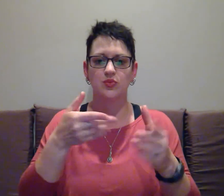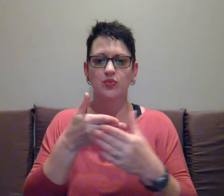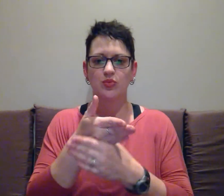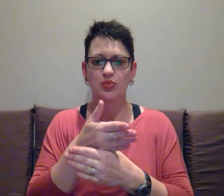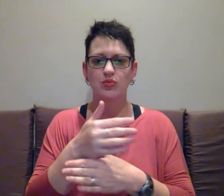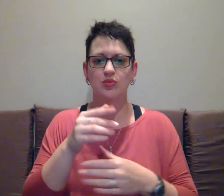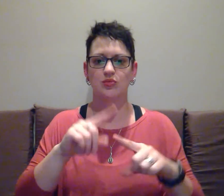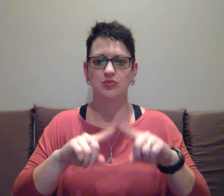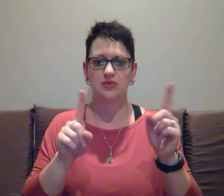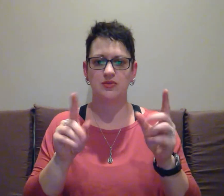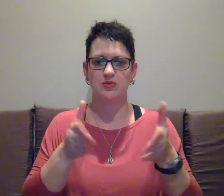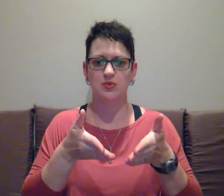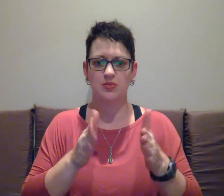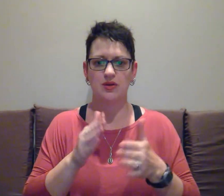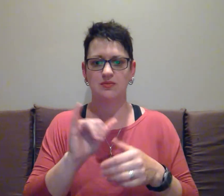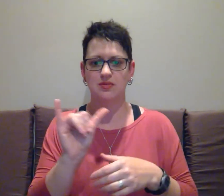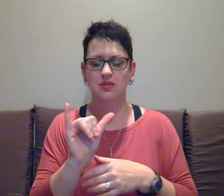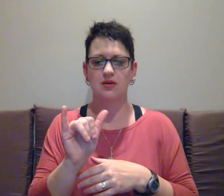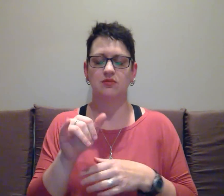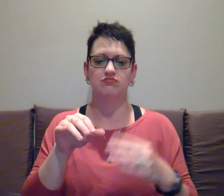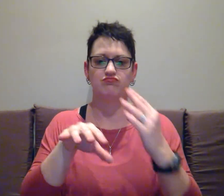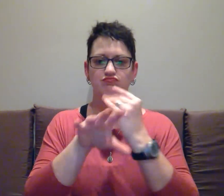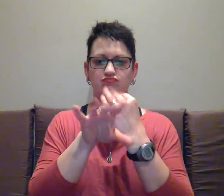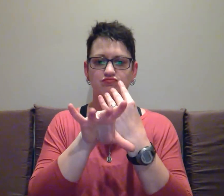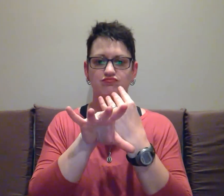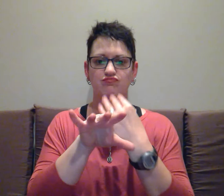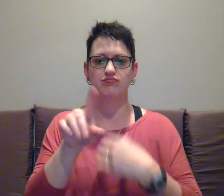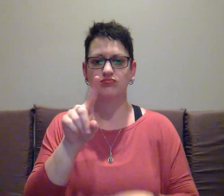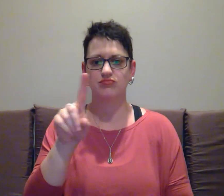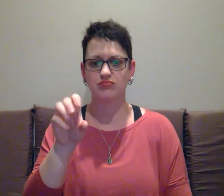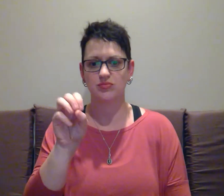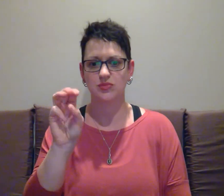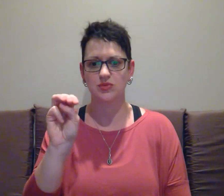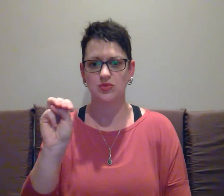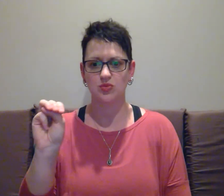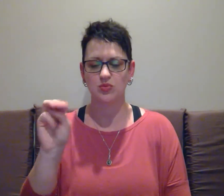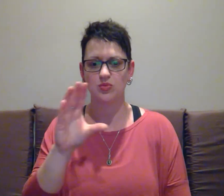through different means like videoconferencing--Zoom.